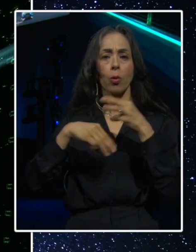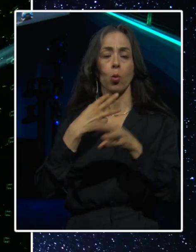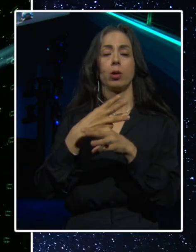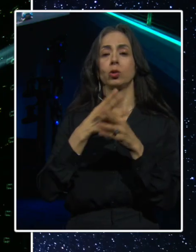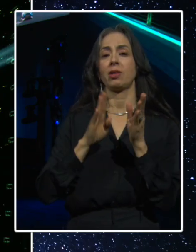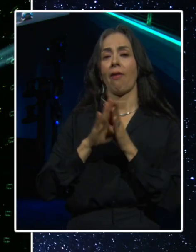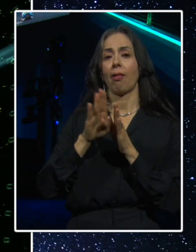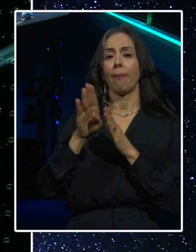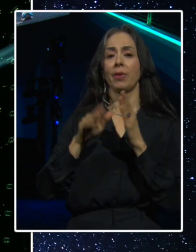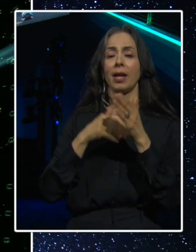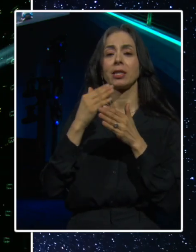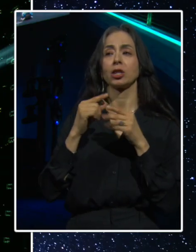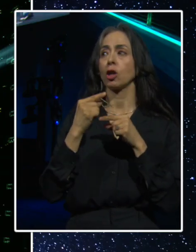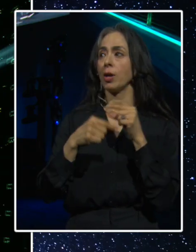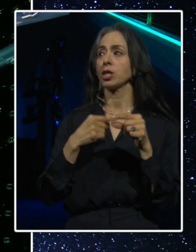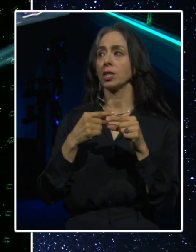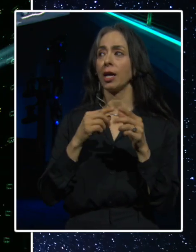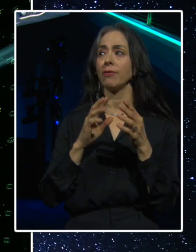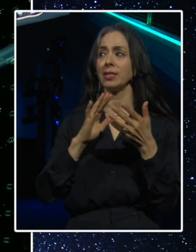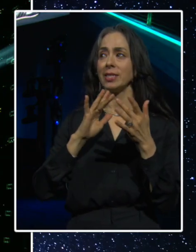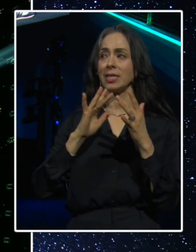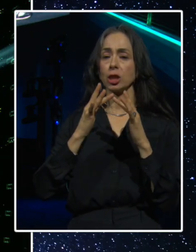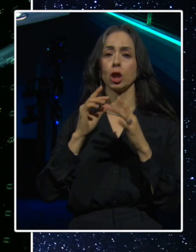to develop the next generation of digital twins